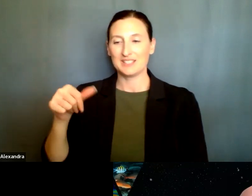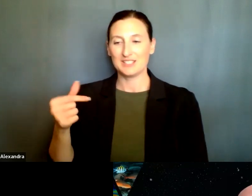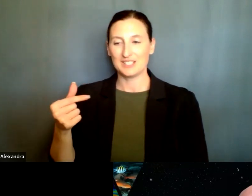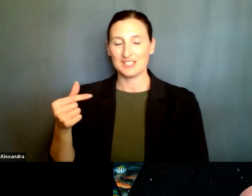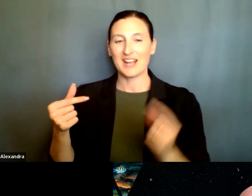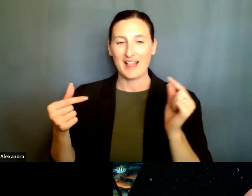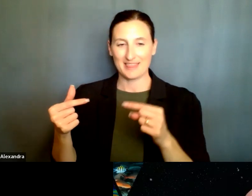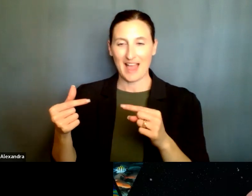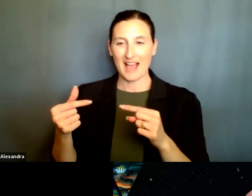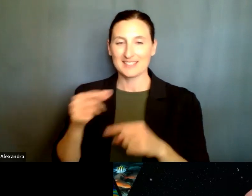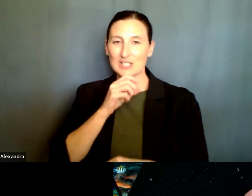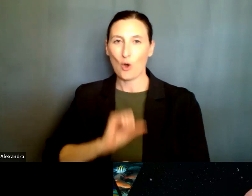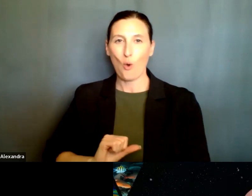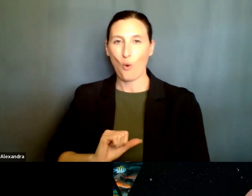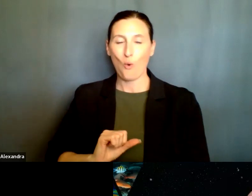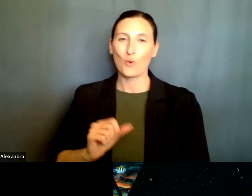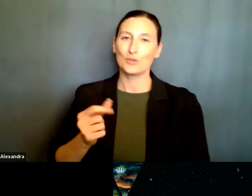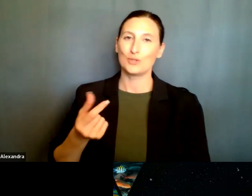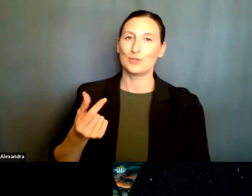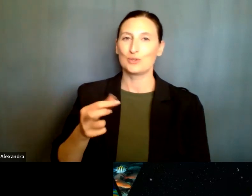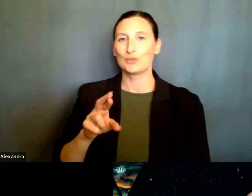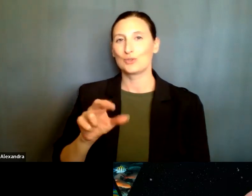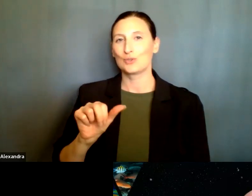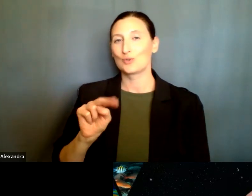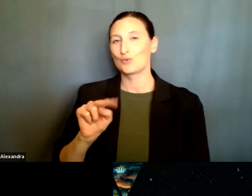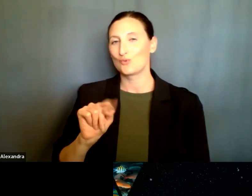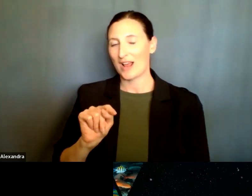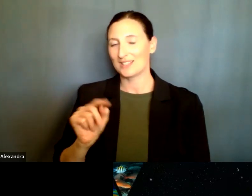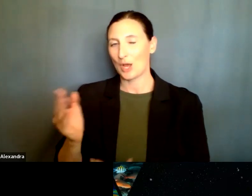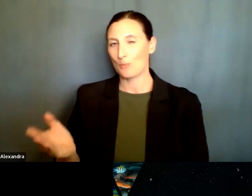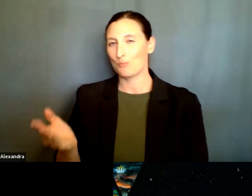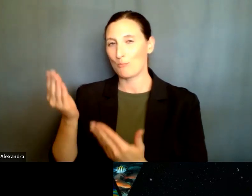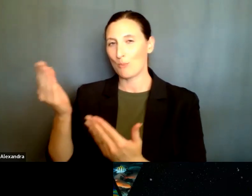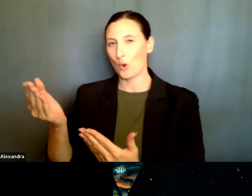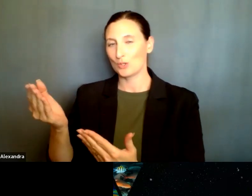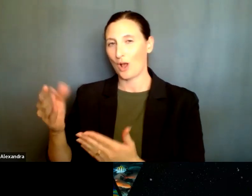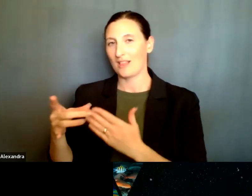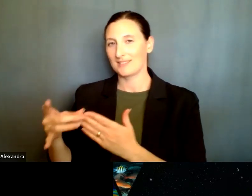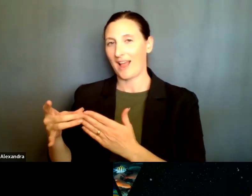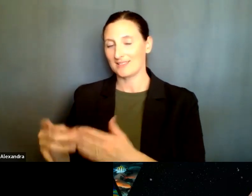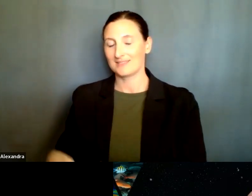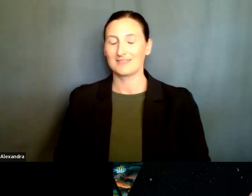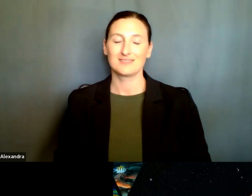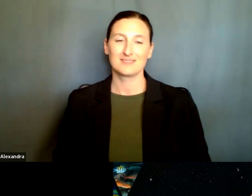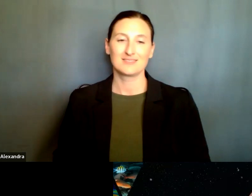Samantha Brewton Hunter: That was my grand proposal. That's right. Another question. Are emerging HSIs or